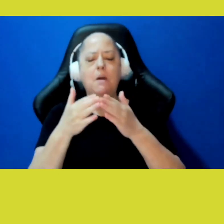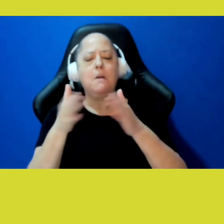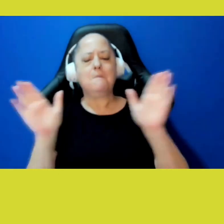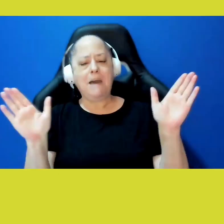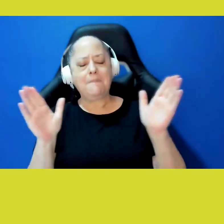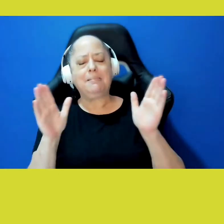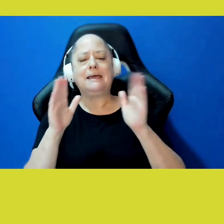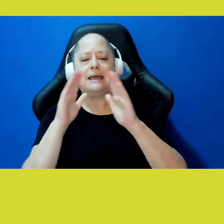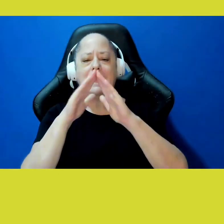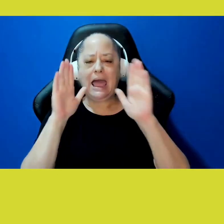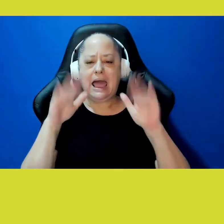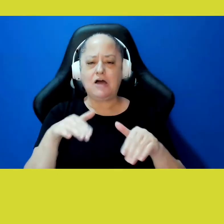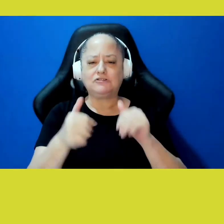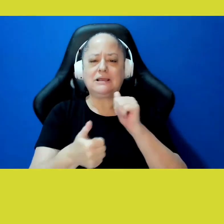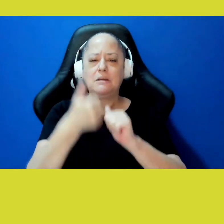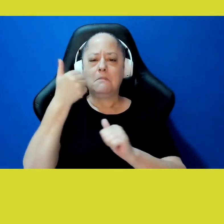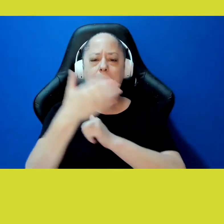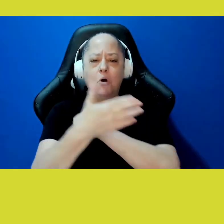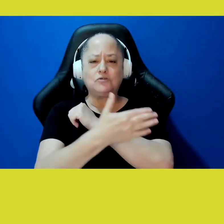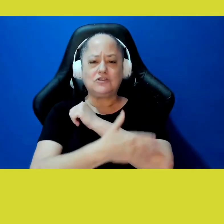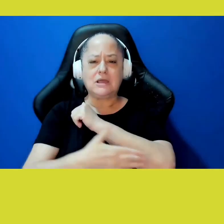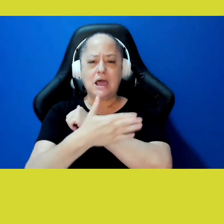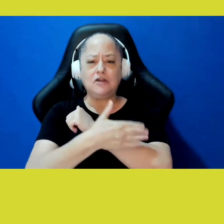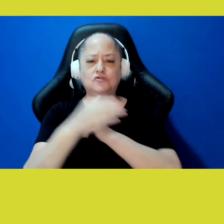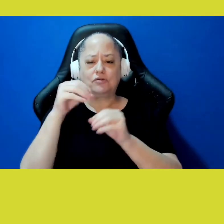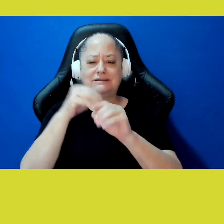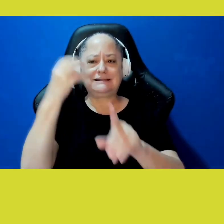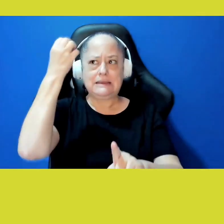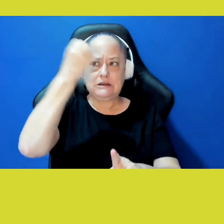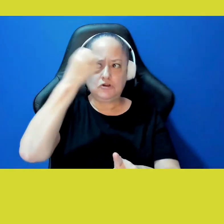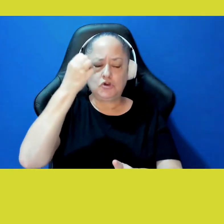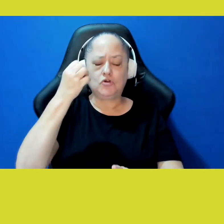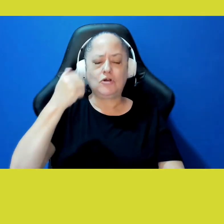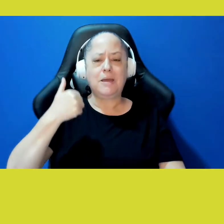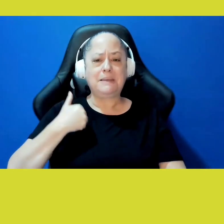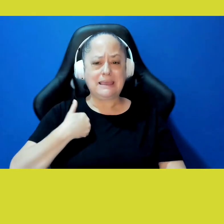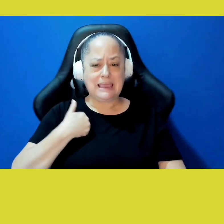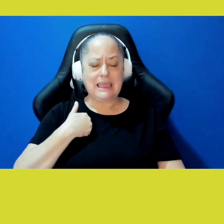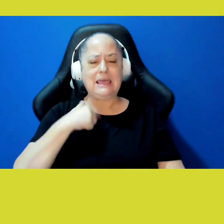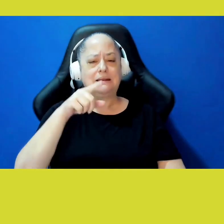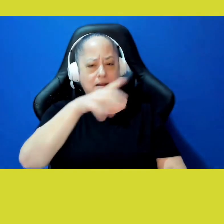you know, most countries in Europe and Canada and everywhere else are doing. They're expanding their